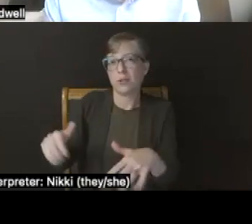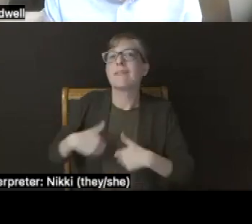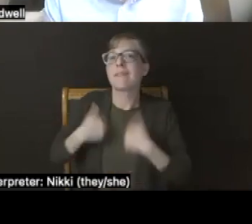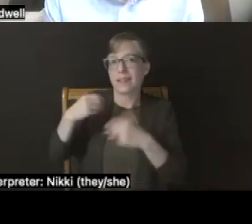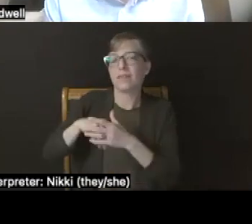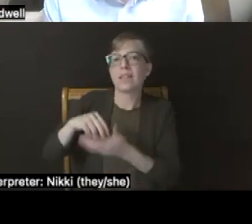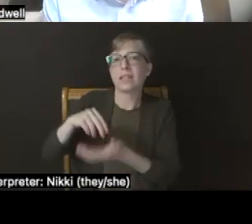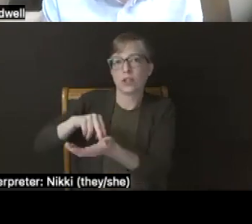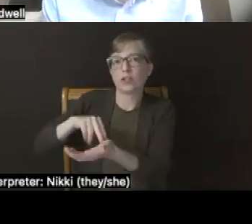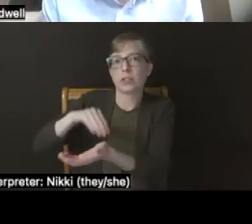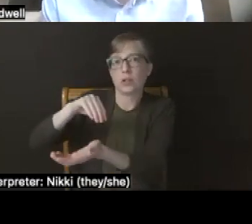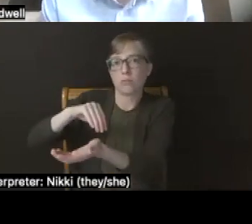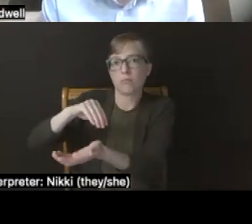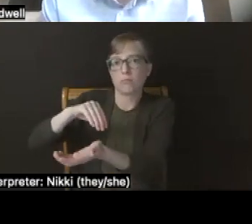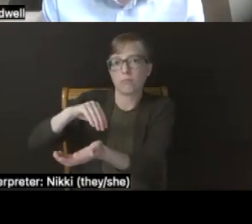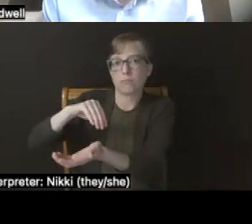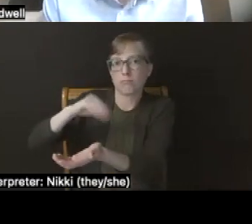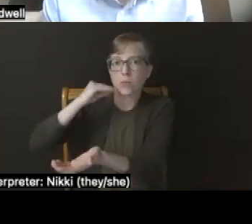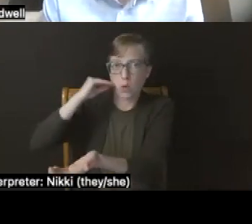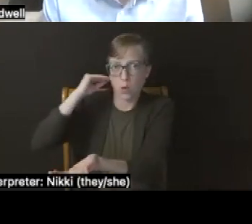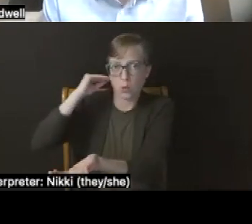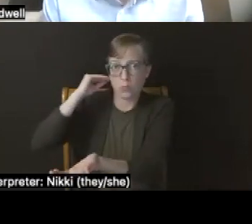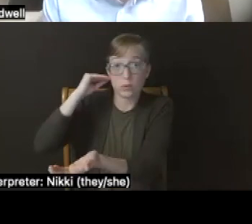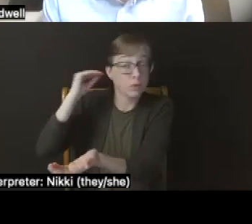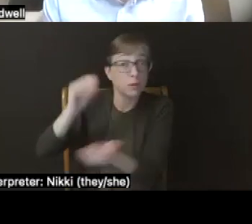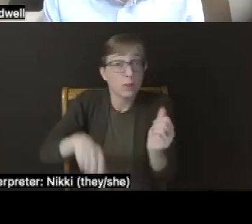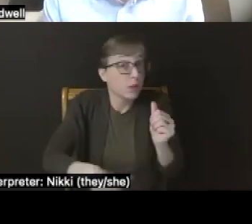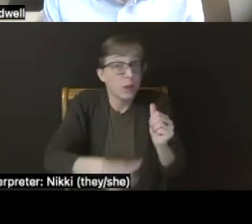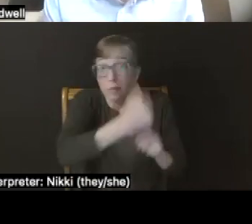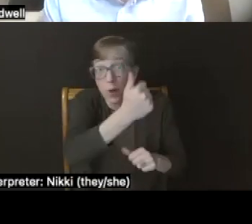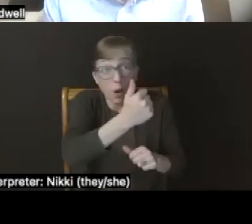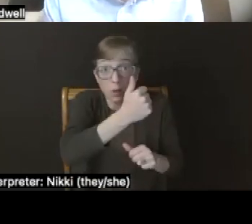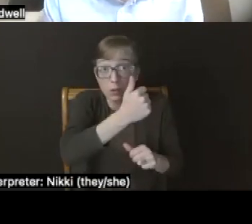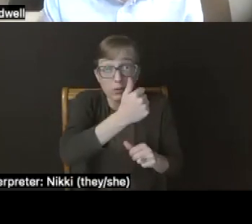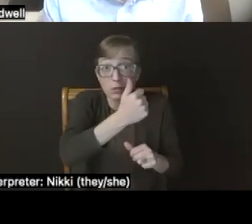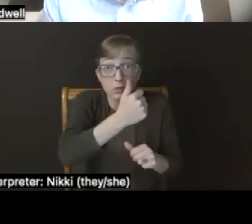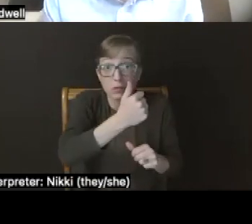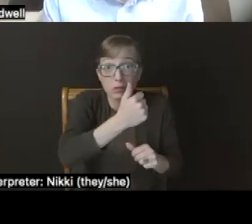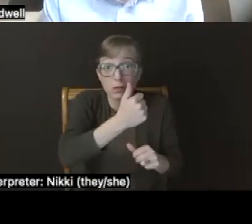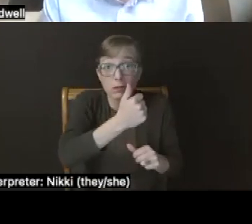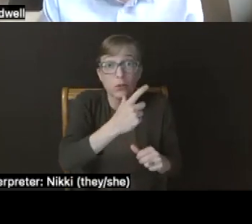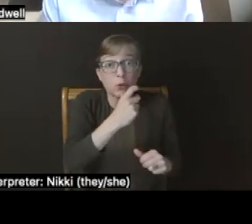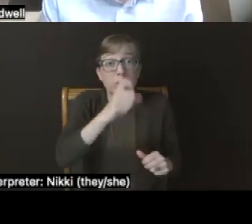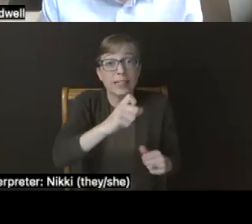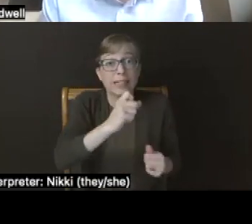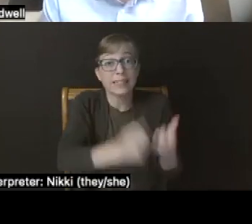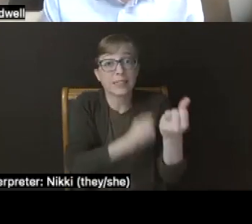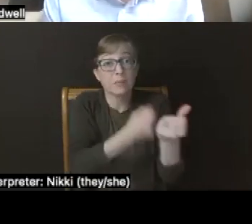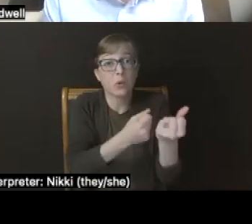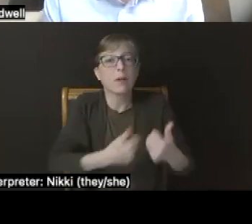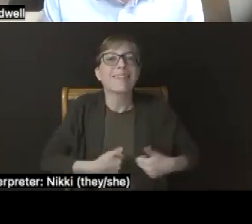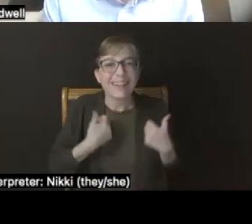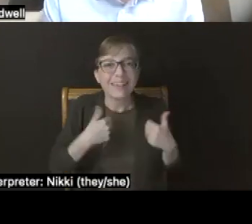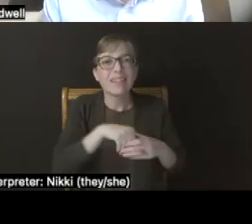but the vast majority live in the community. And even among Medicaid home and community based services,